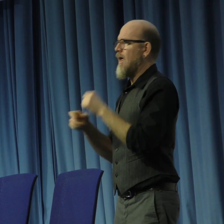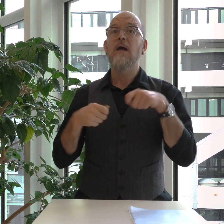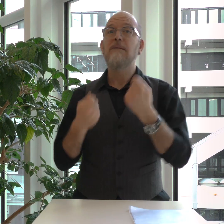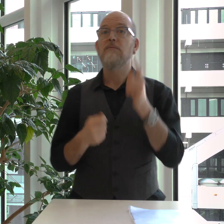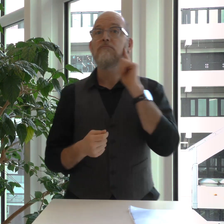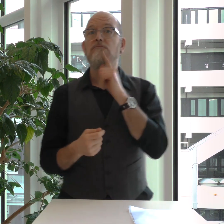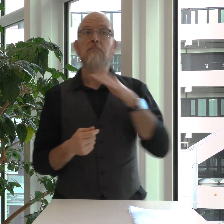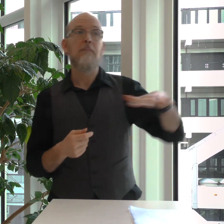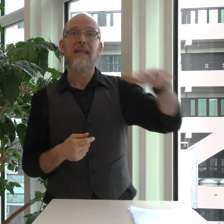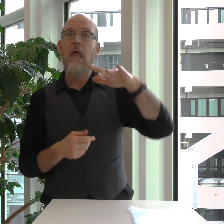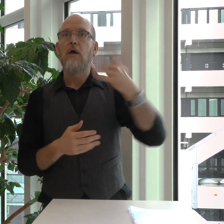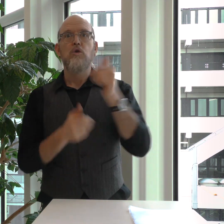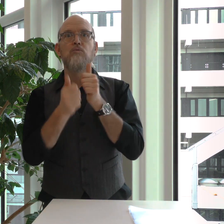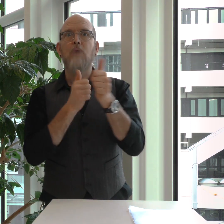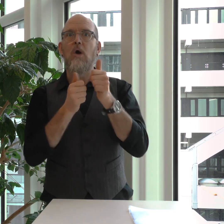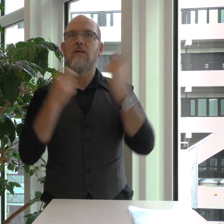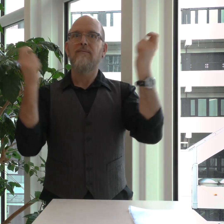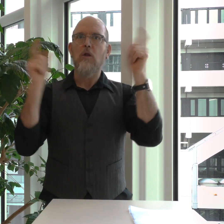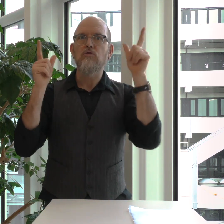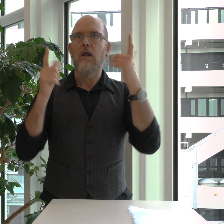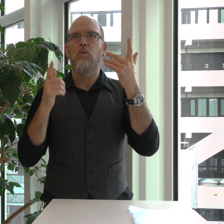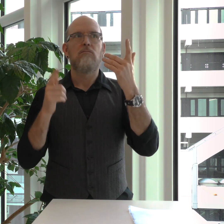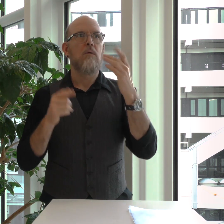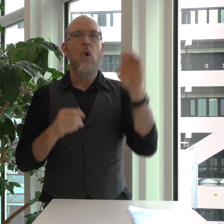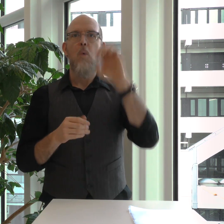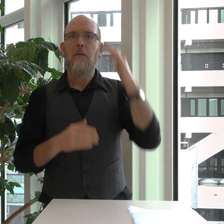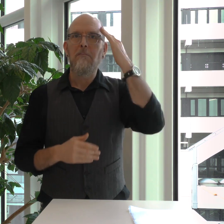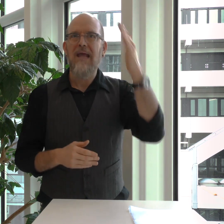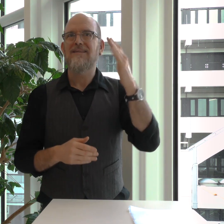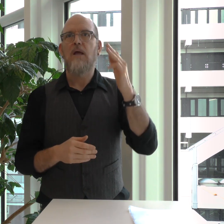In the Deaf community, for example at sport events or European championships,